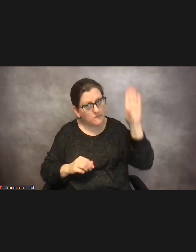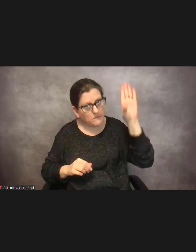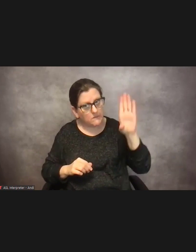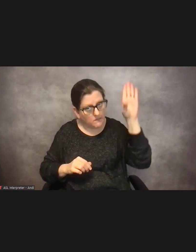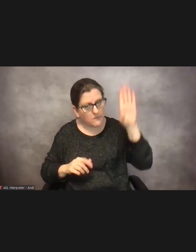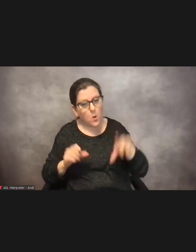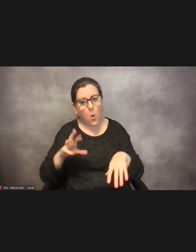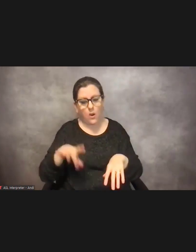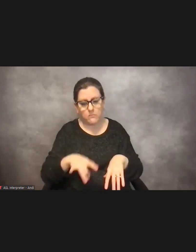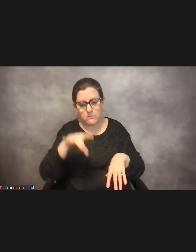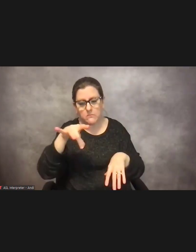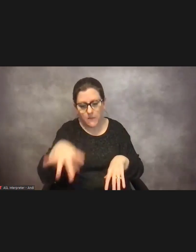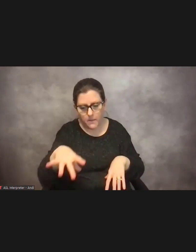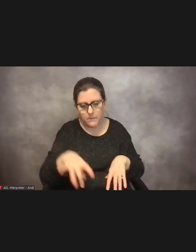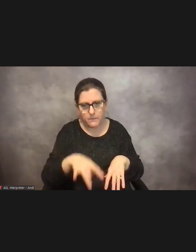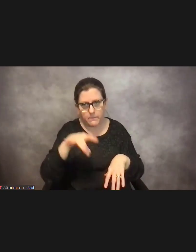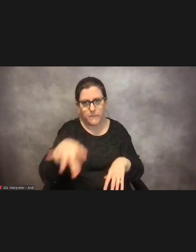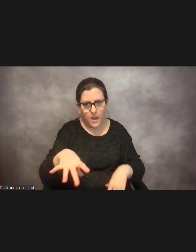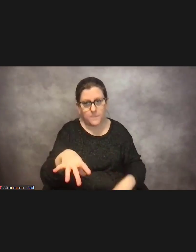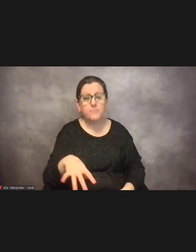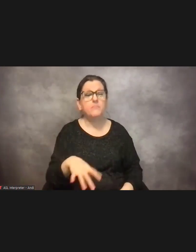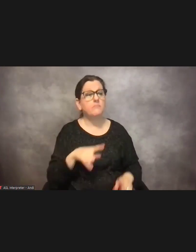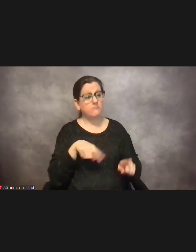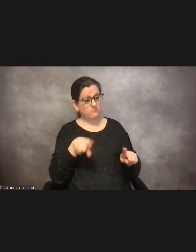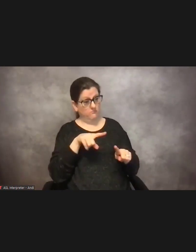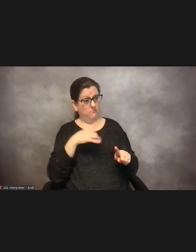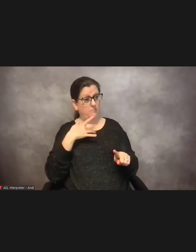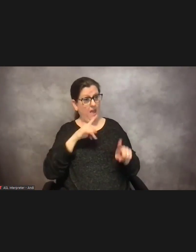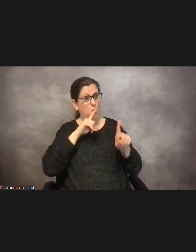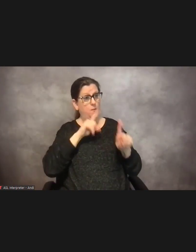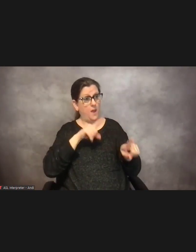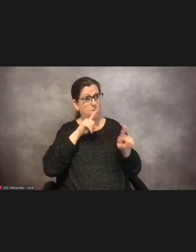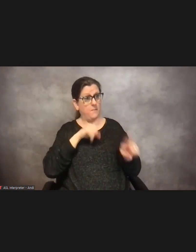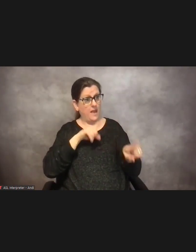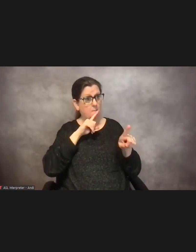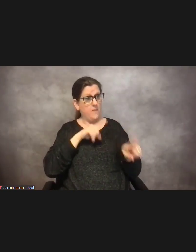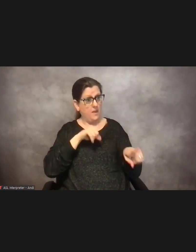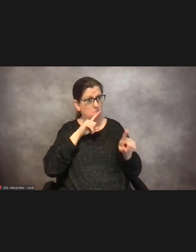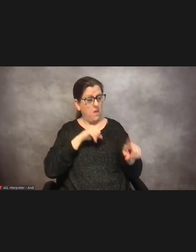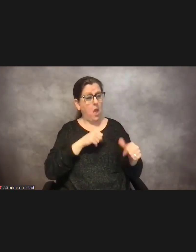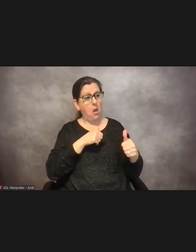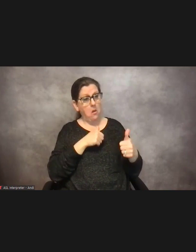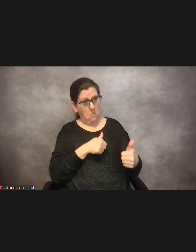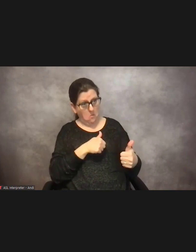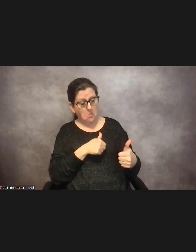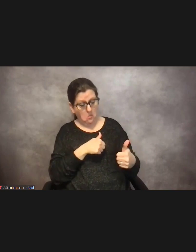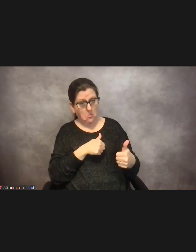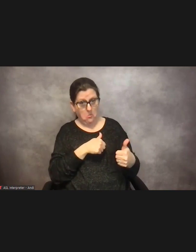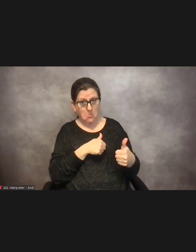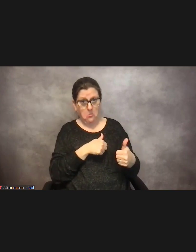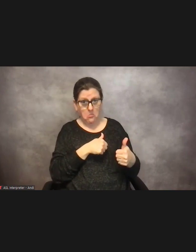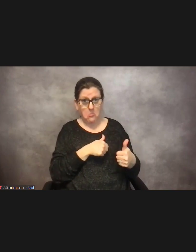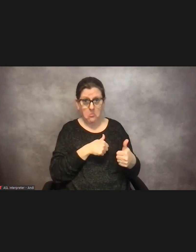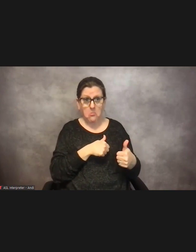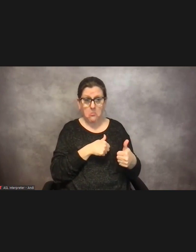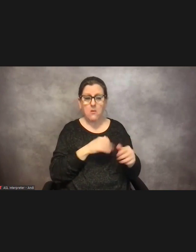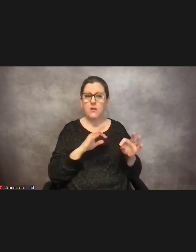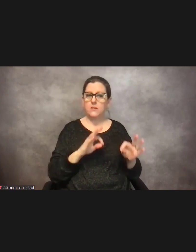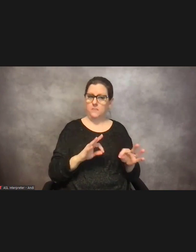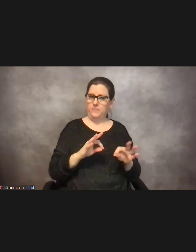screener is, um, has observed that the child reliably responds to sounds that are presented, just as the screener instructed, that's